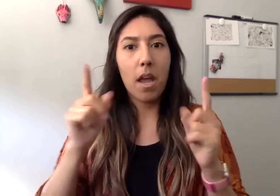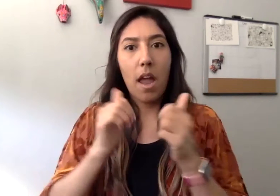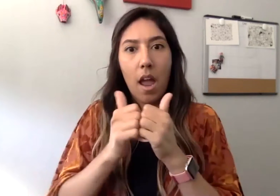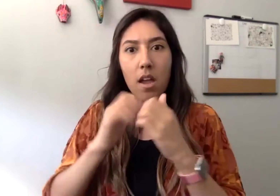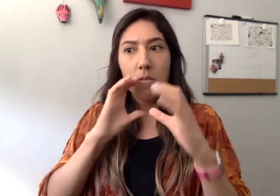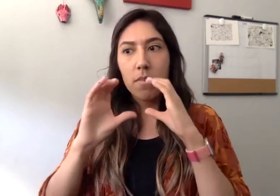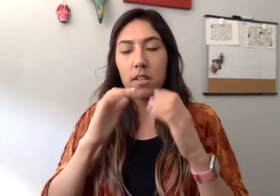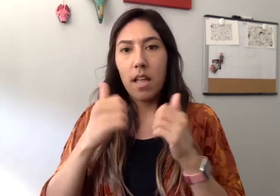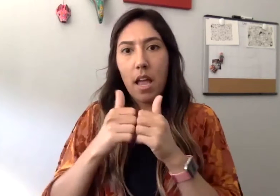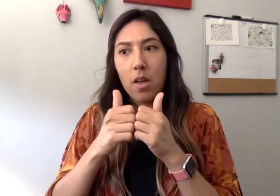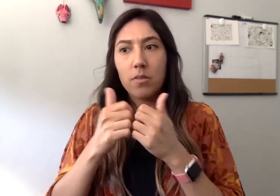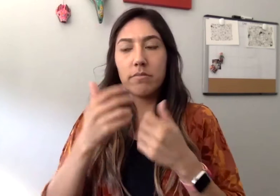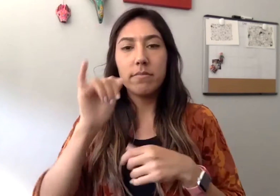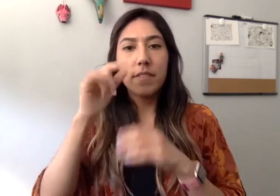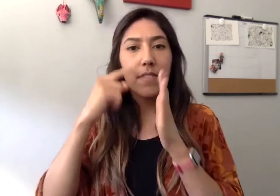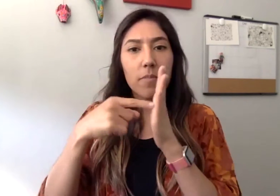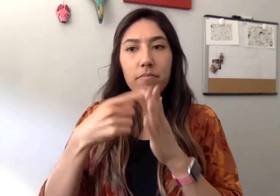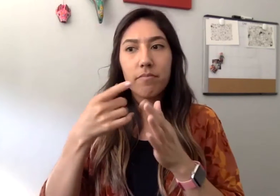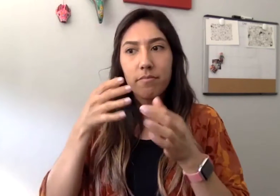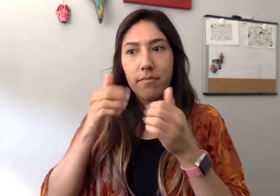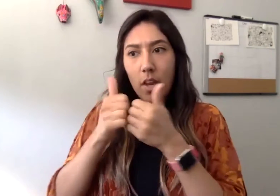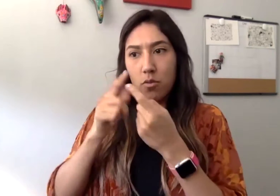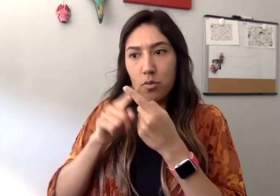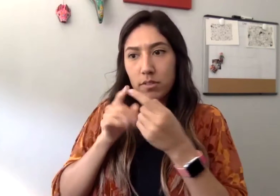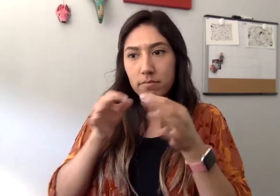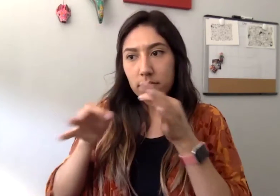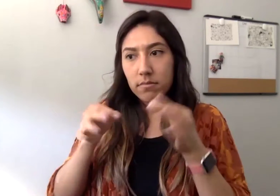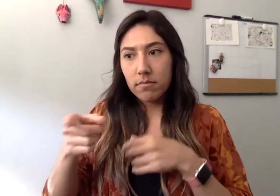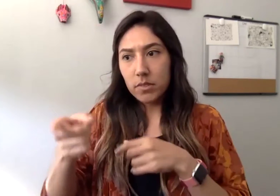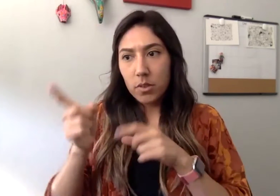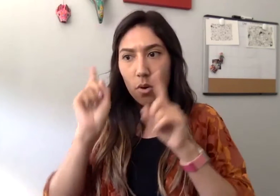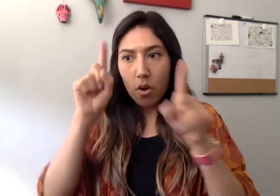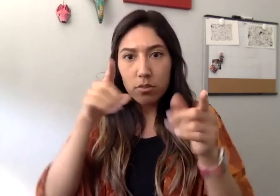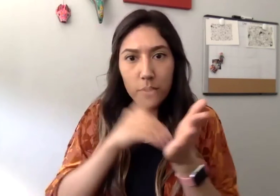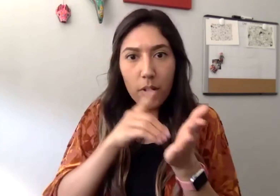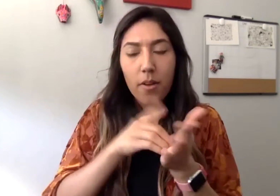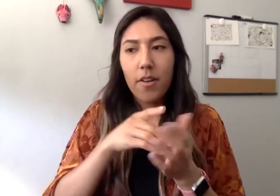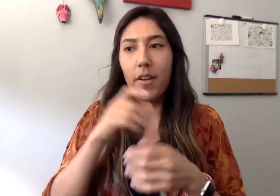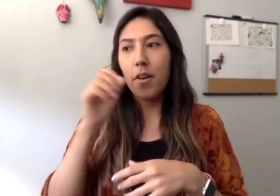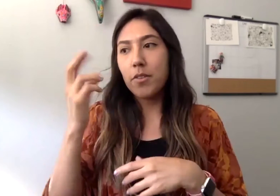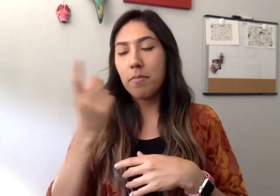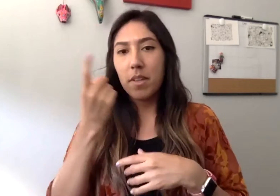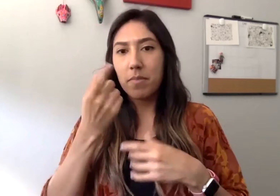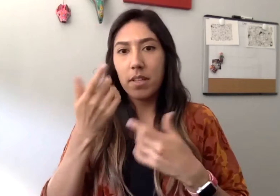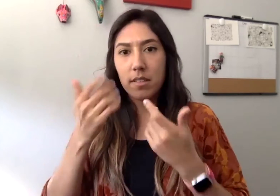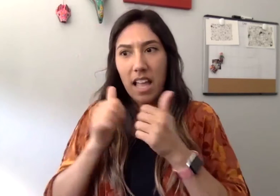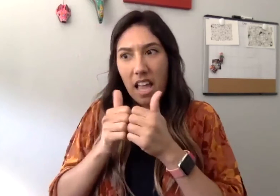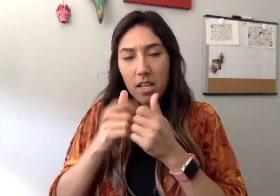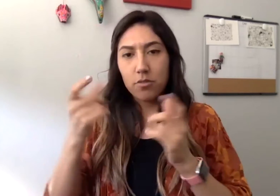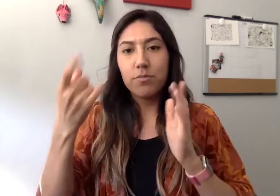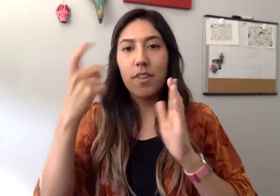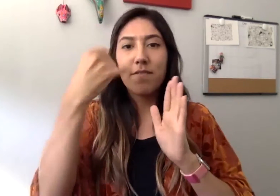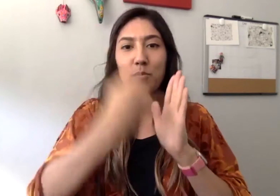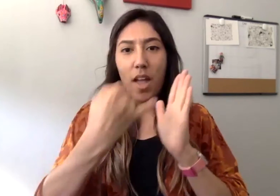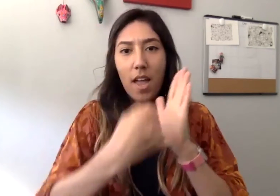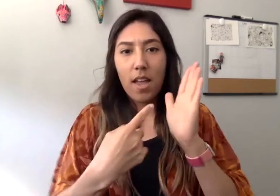beginning to learn sign language. They still needed a way to communicate with me so this led to my early exposure to art